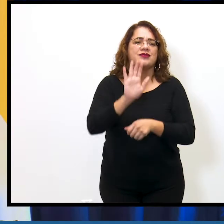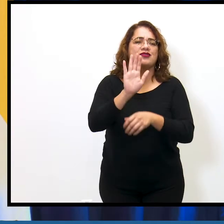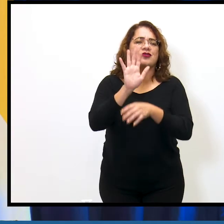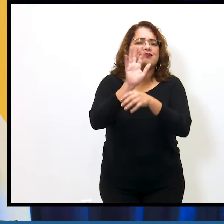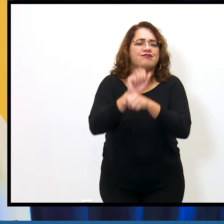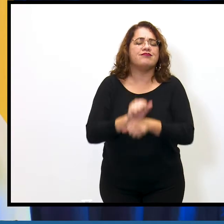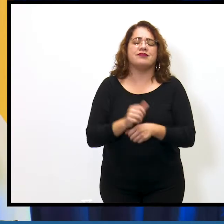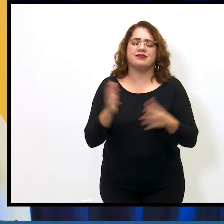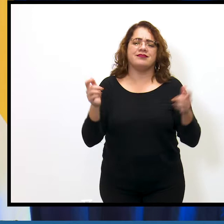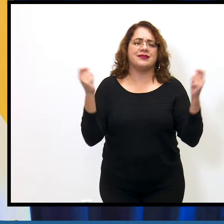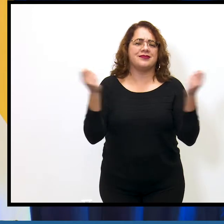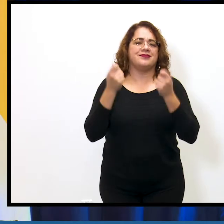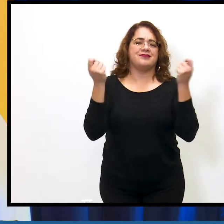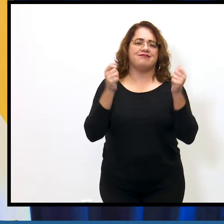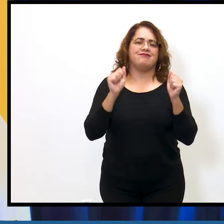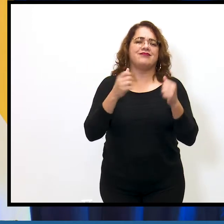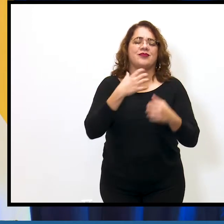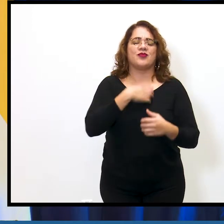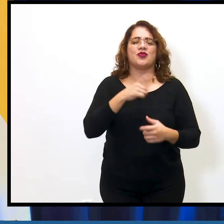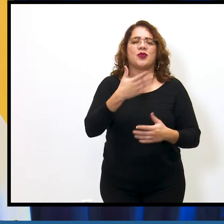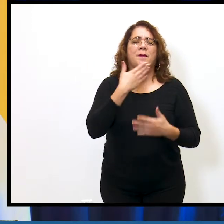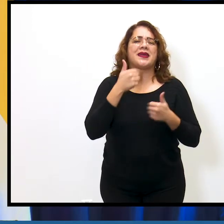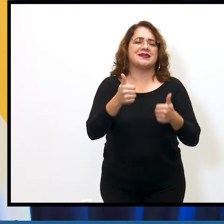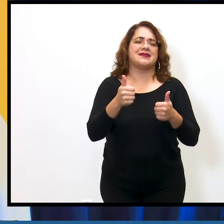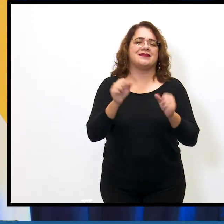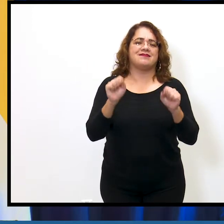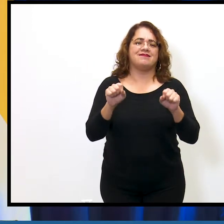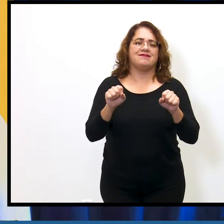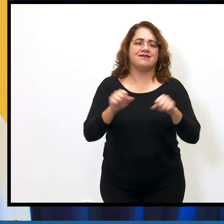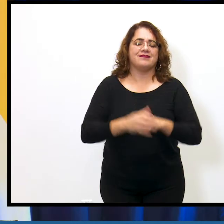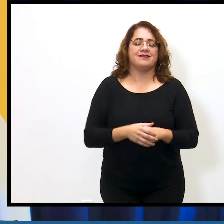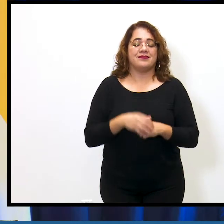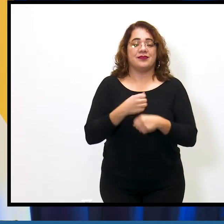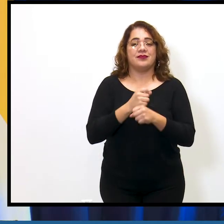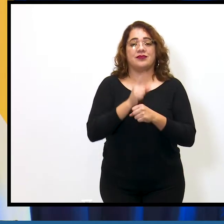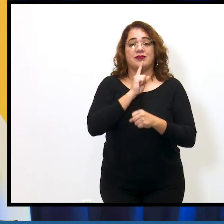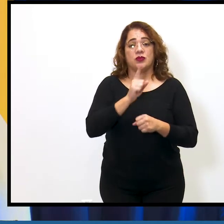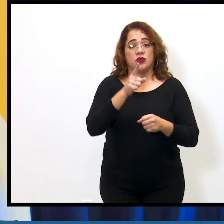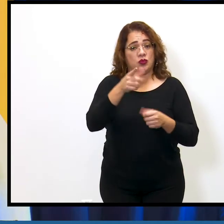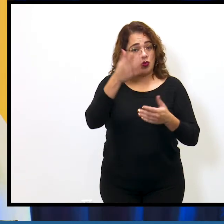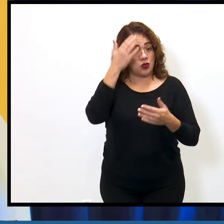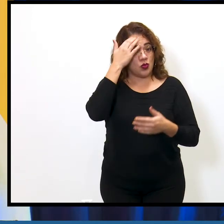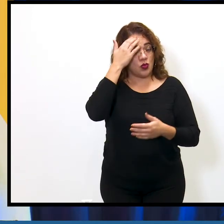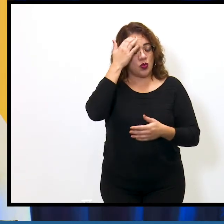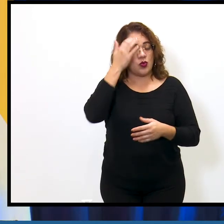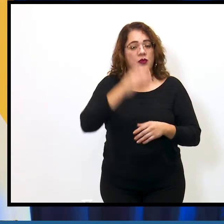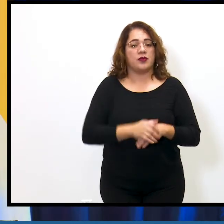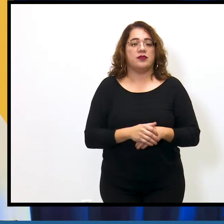I want to also just make sure that folks know that we're going to have a a full update today.